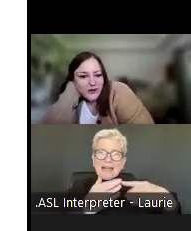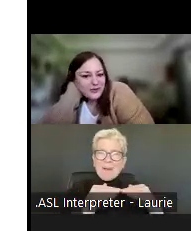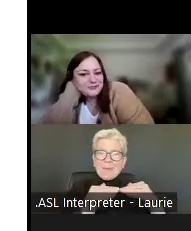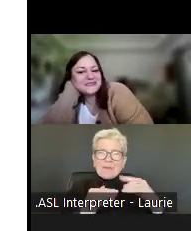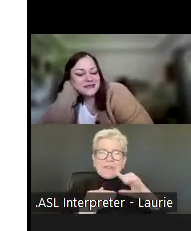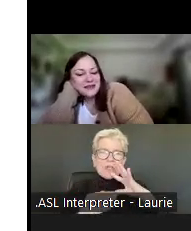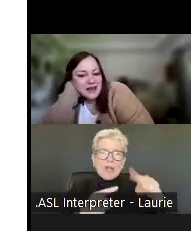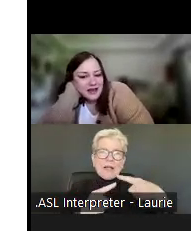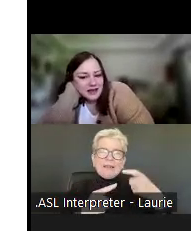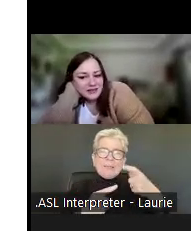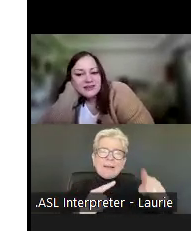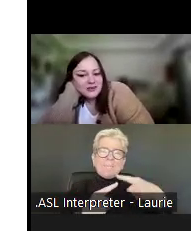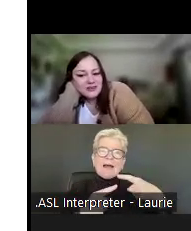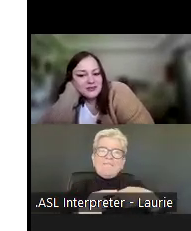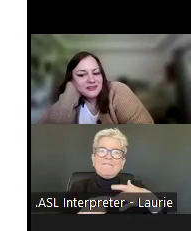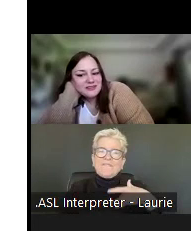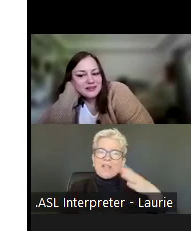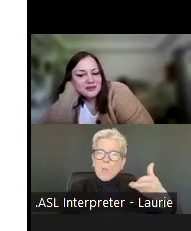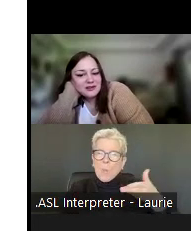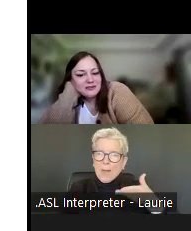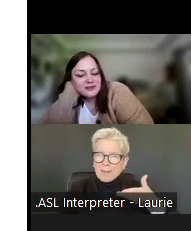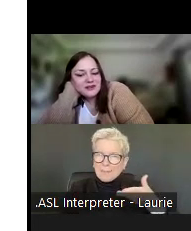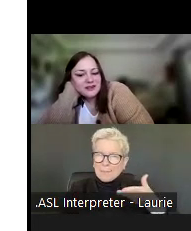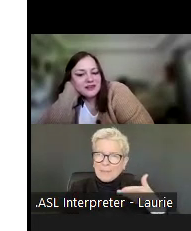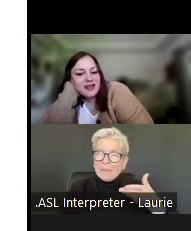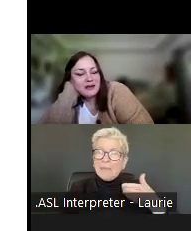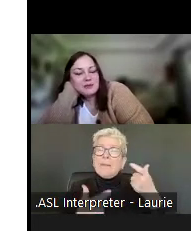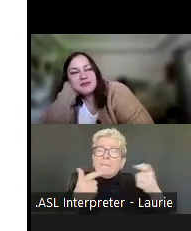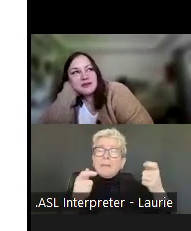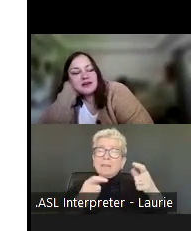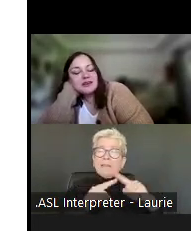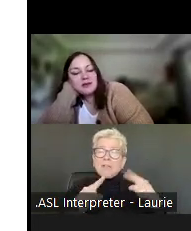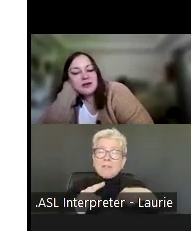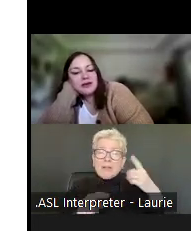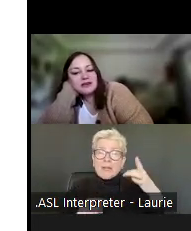welcomed. There's a huge difference that you can feel in the atmosphere I think when